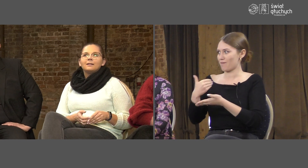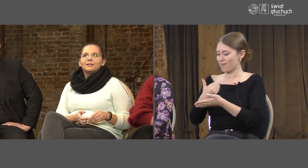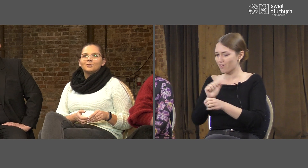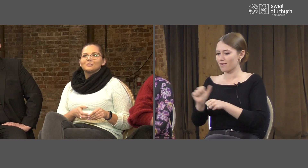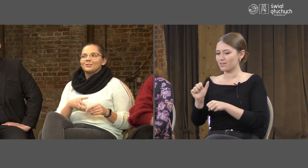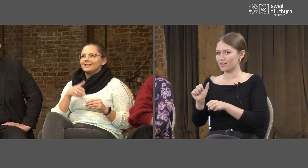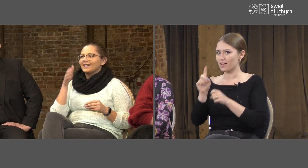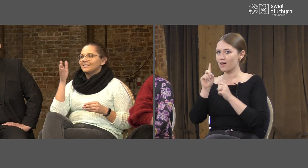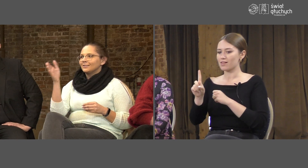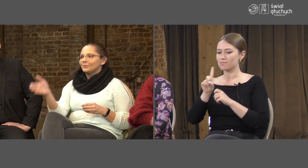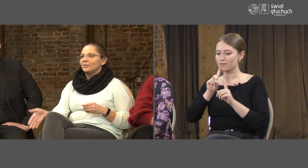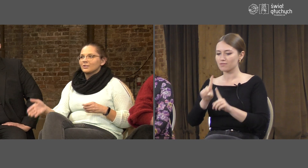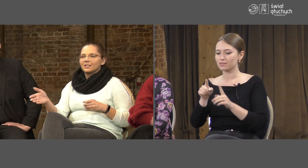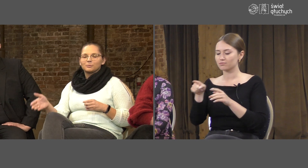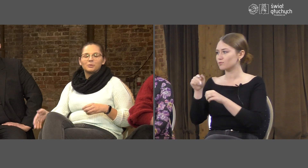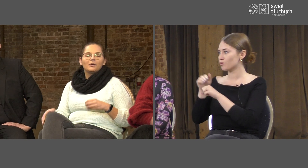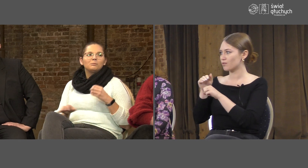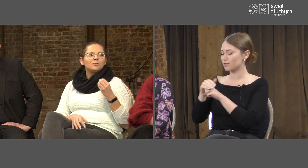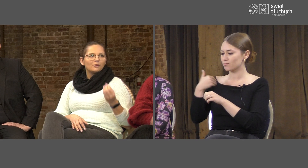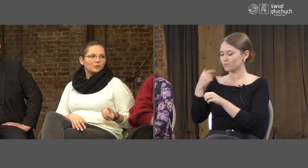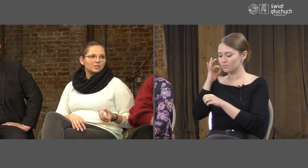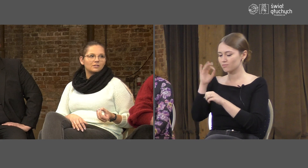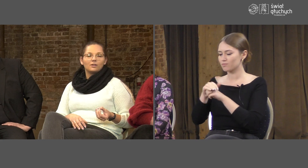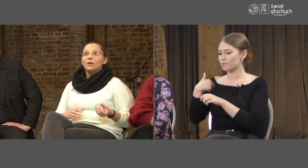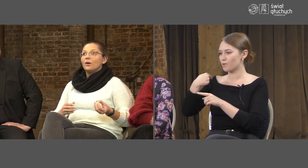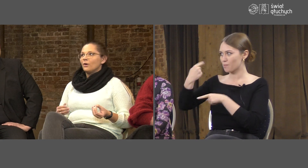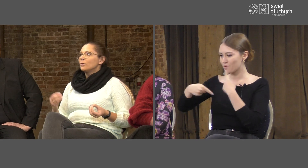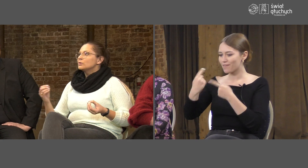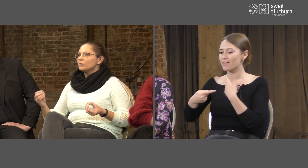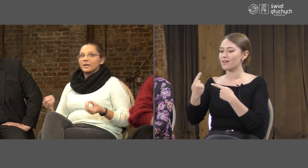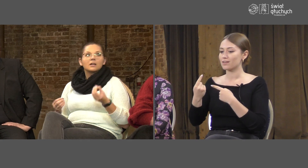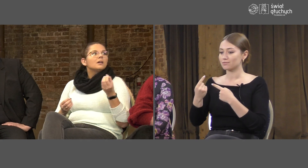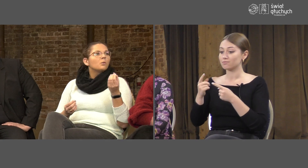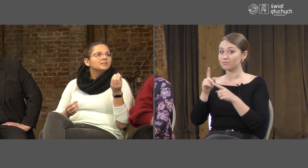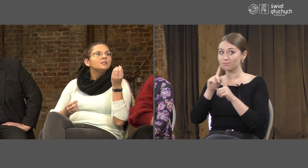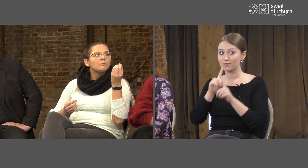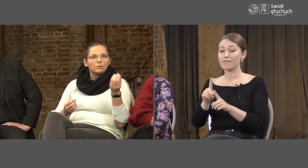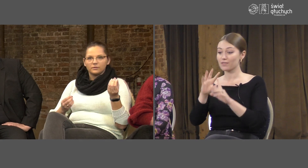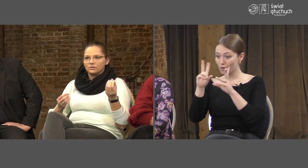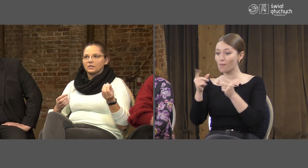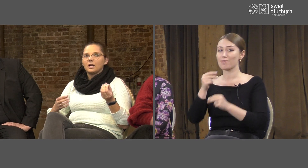However, as my colleague mentioned earlier, "Despite everything," "Oh wow! You speak so well,"